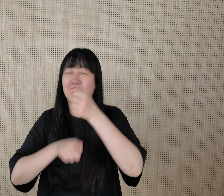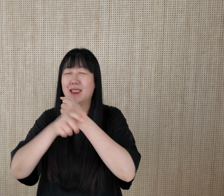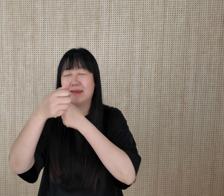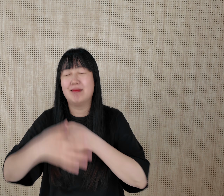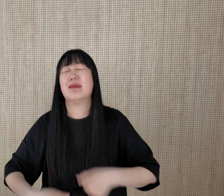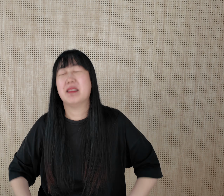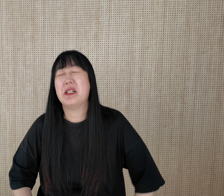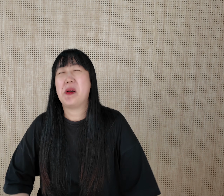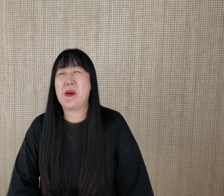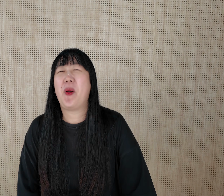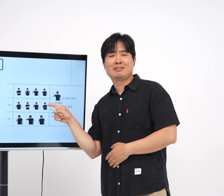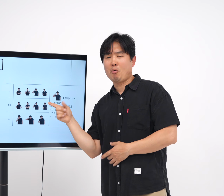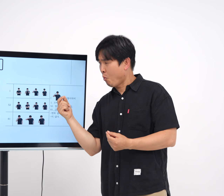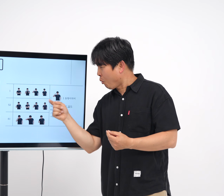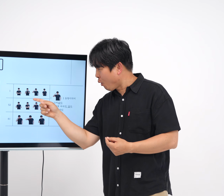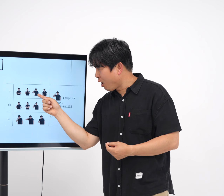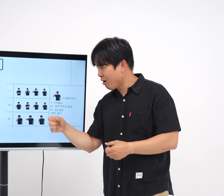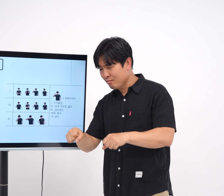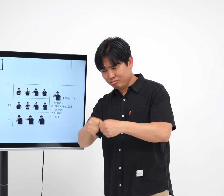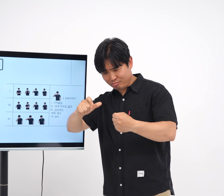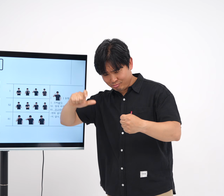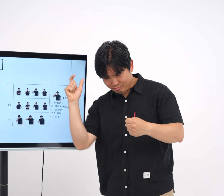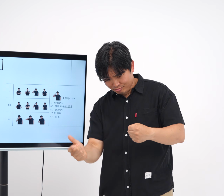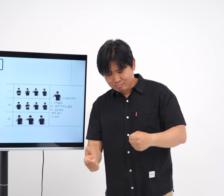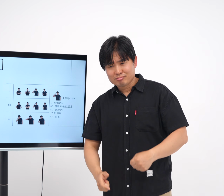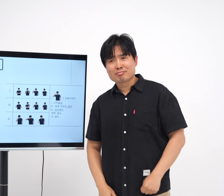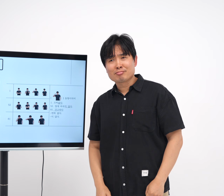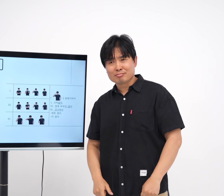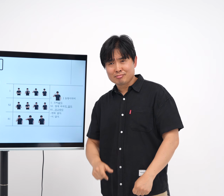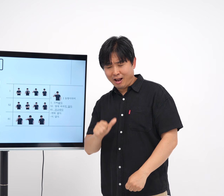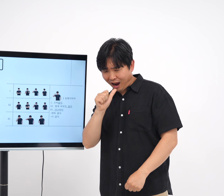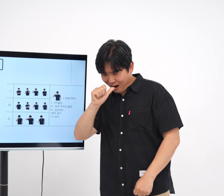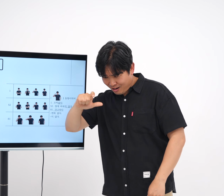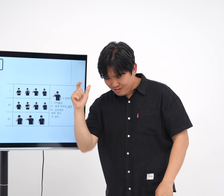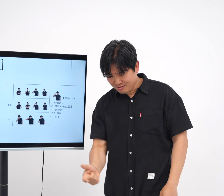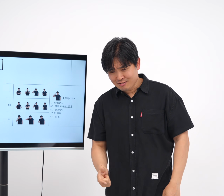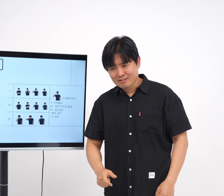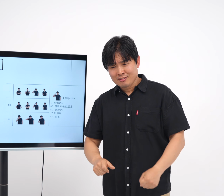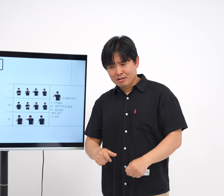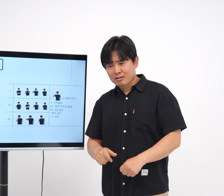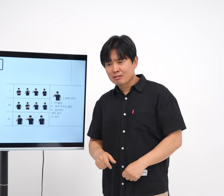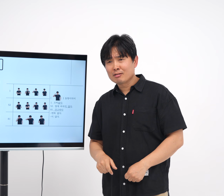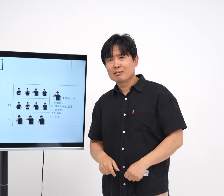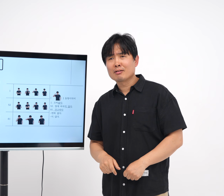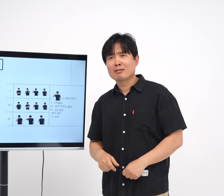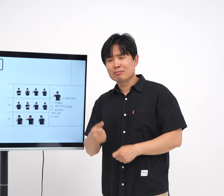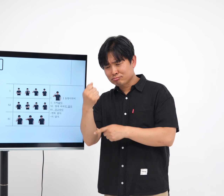They have multiple meanings. They include the word “strong” and are used in various meanings such as “unshakable” and “solid.” Therefore,